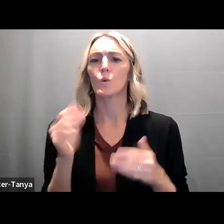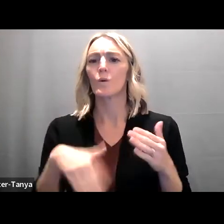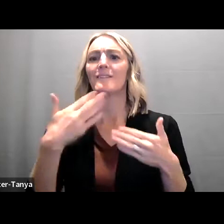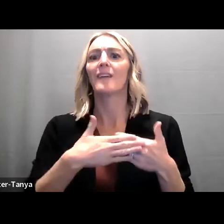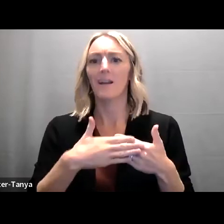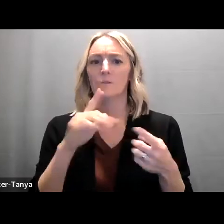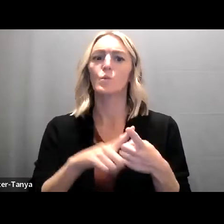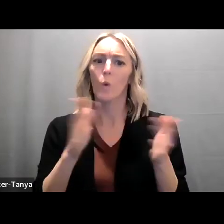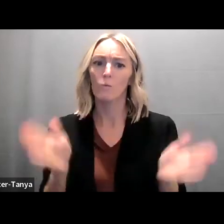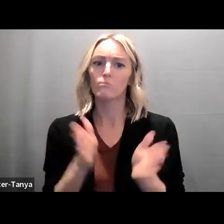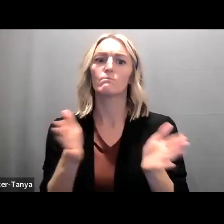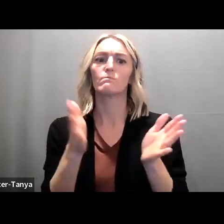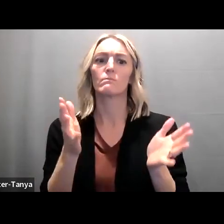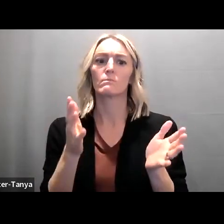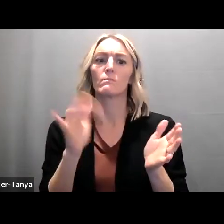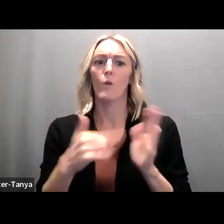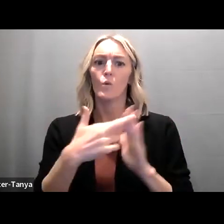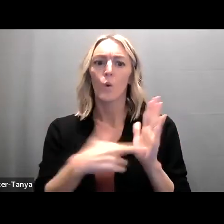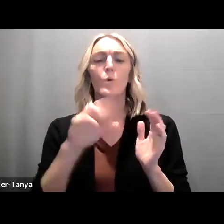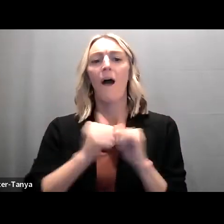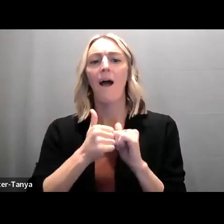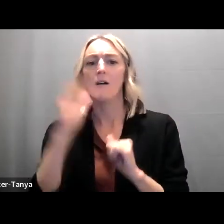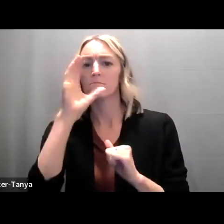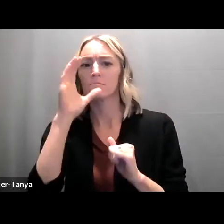and find information about it?